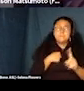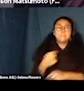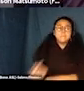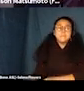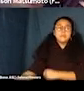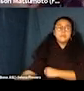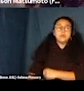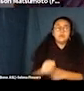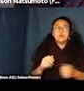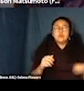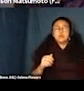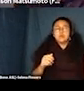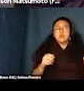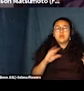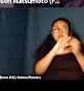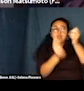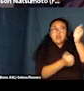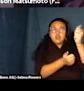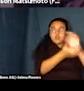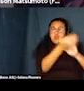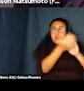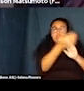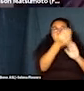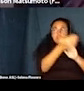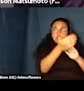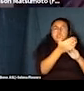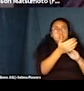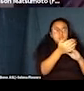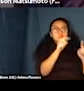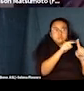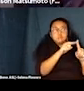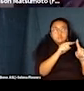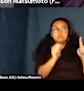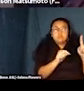It's housed under the operation section of the tracks, but a lot of what we're going to be talking about today